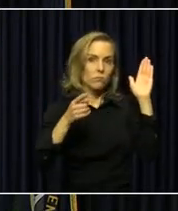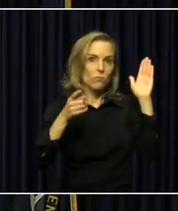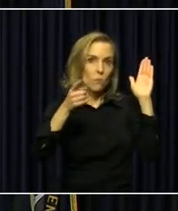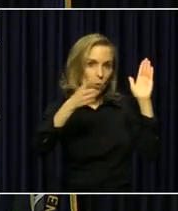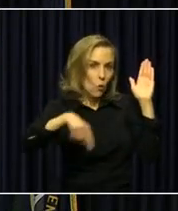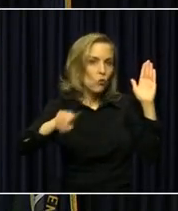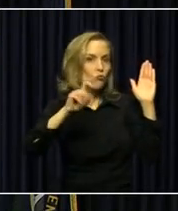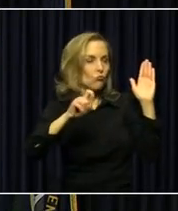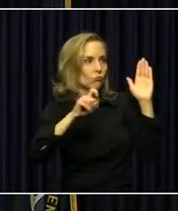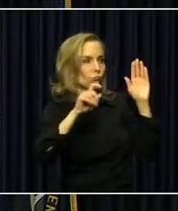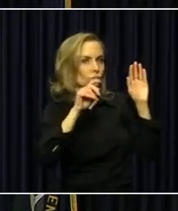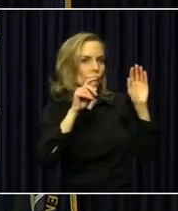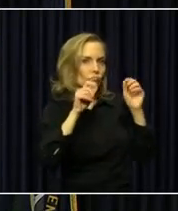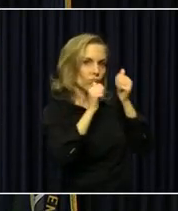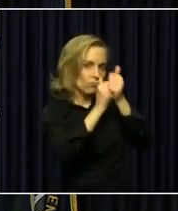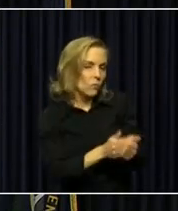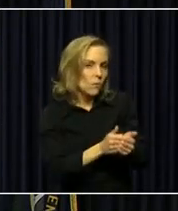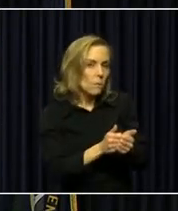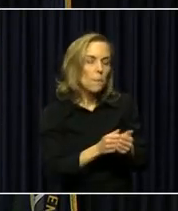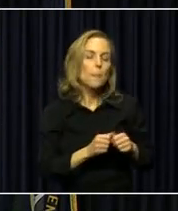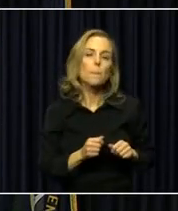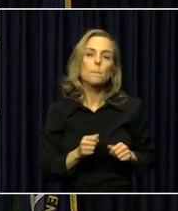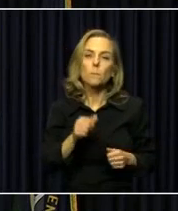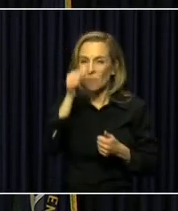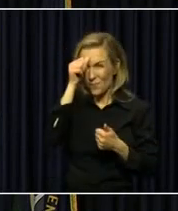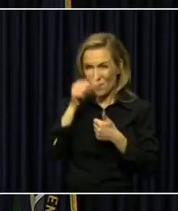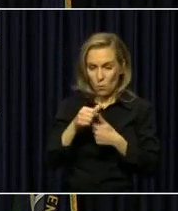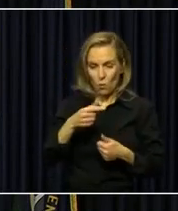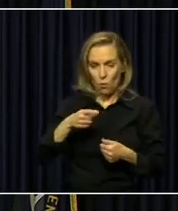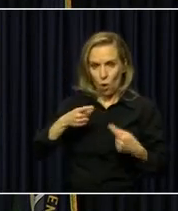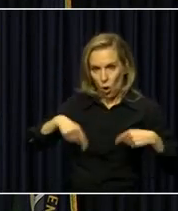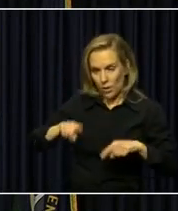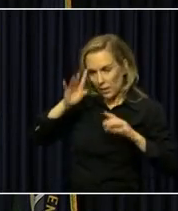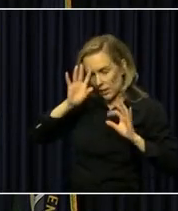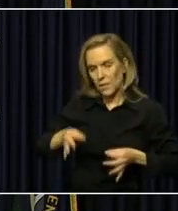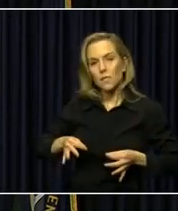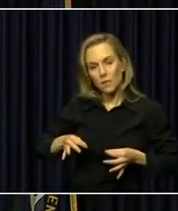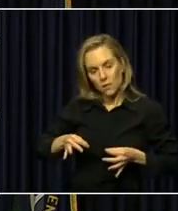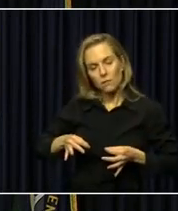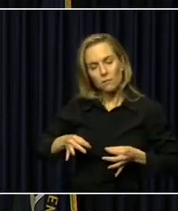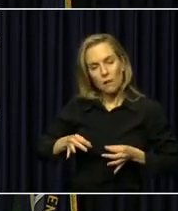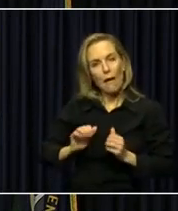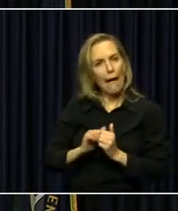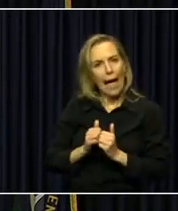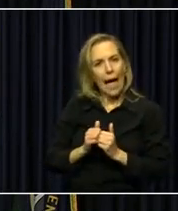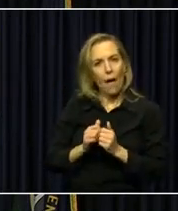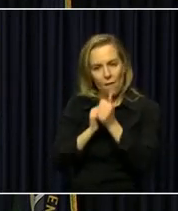WE'RE REPORTING OUR TOTAL NUMBER